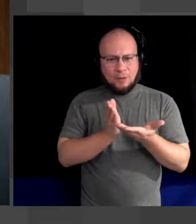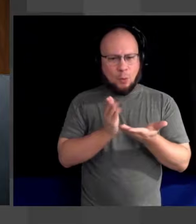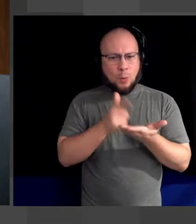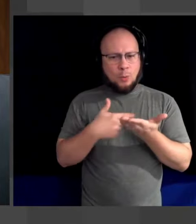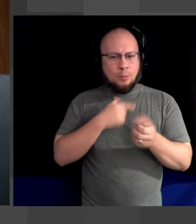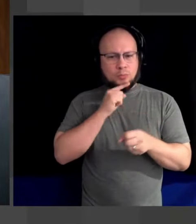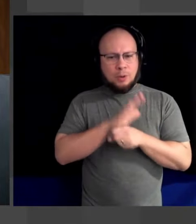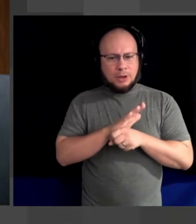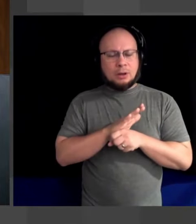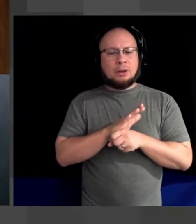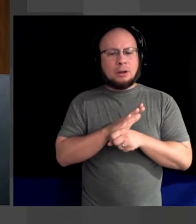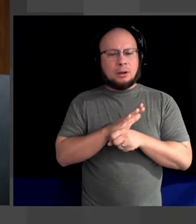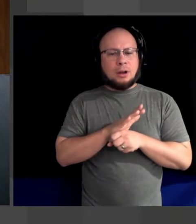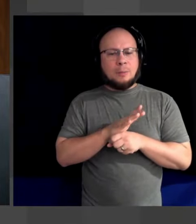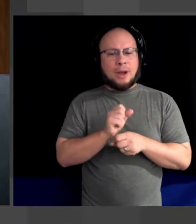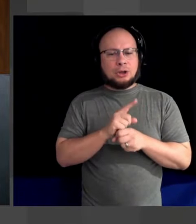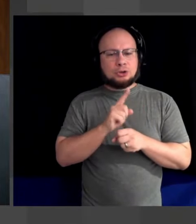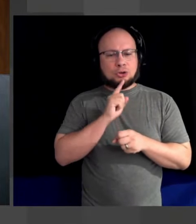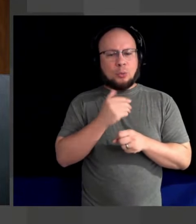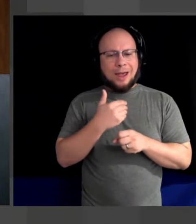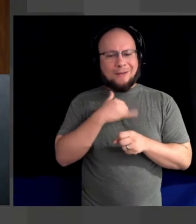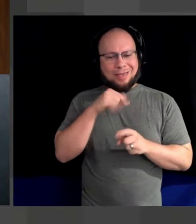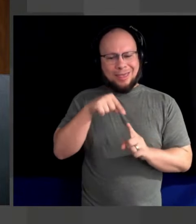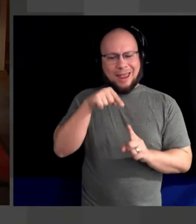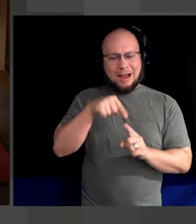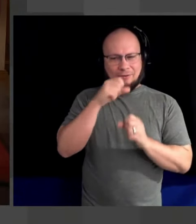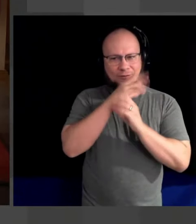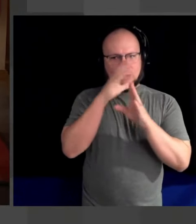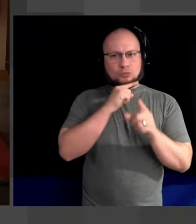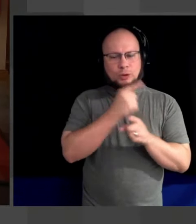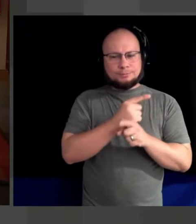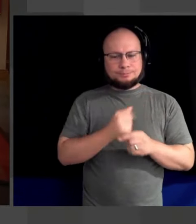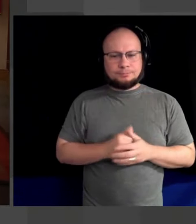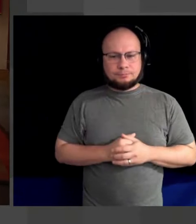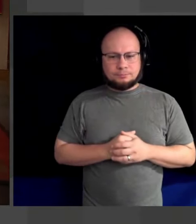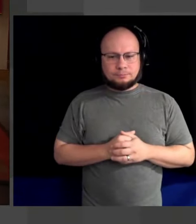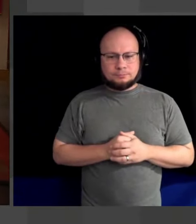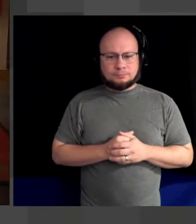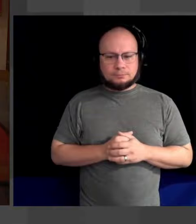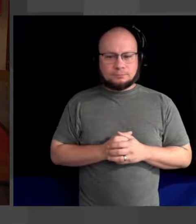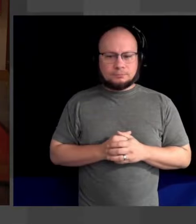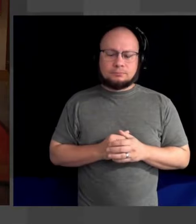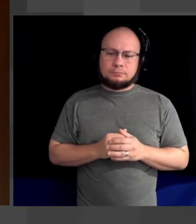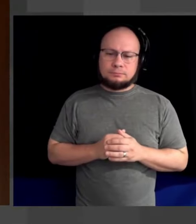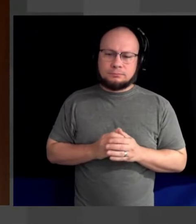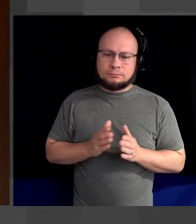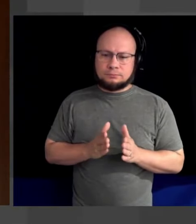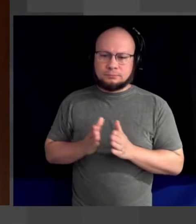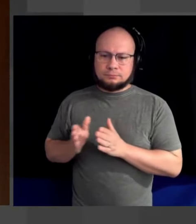IT'S SO IMPORTANT TO DELIVER ON